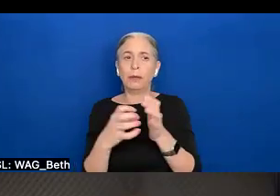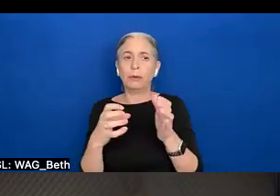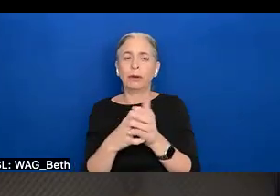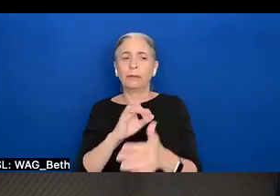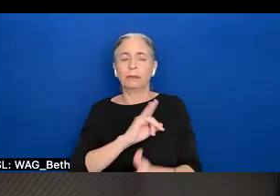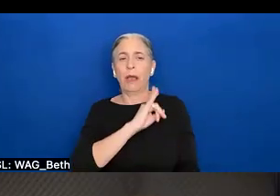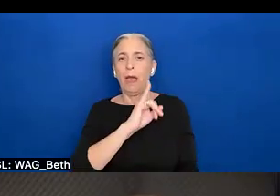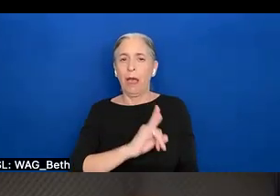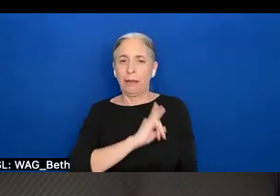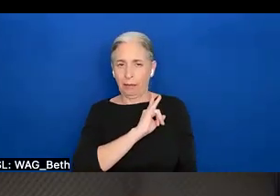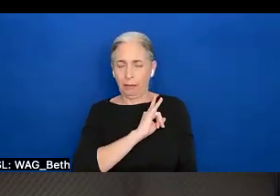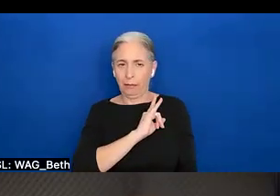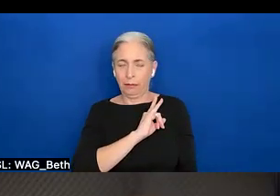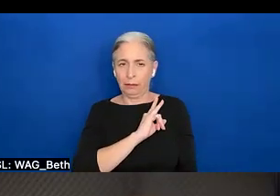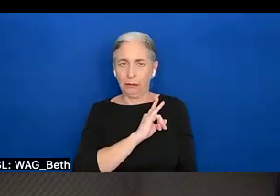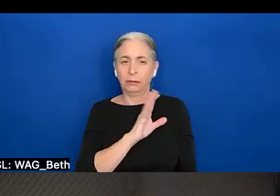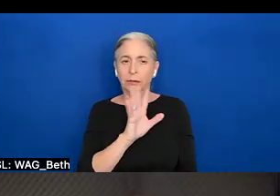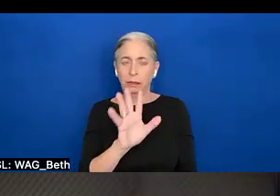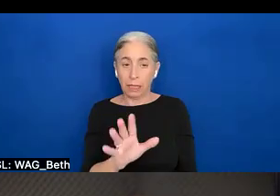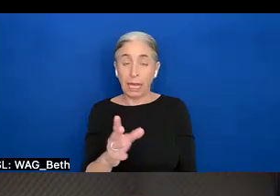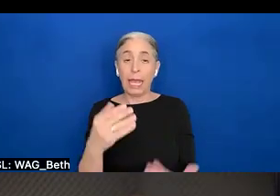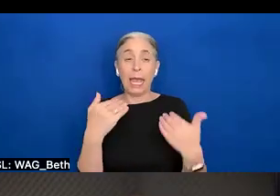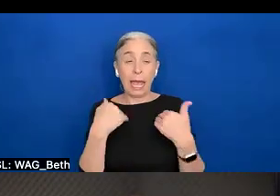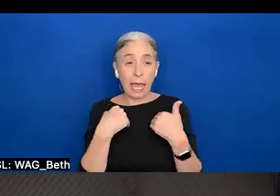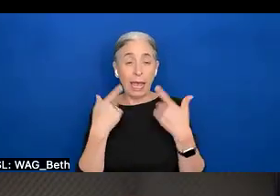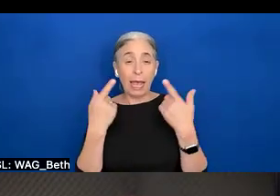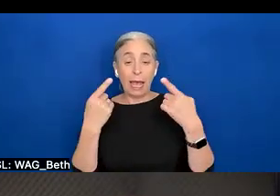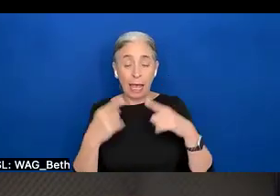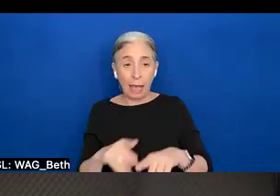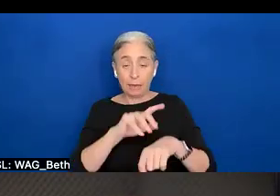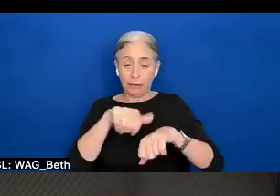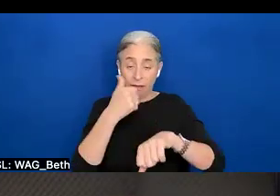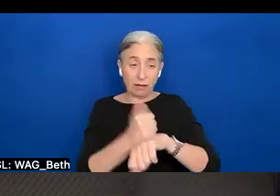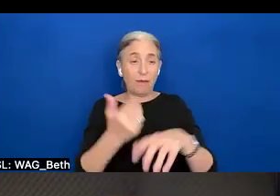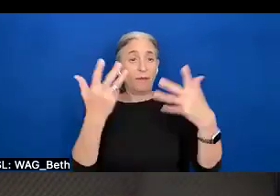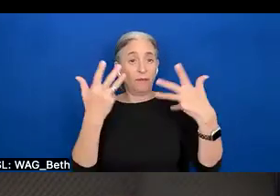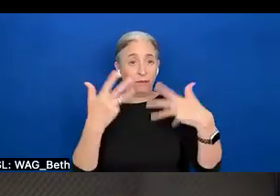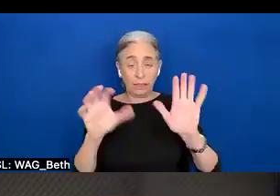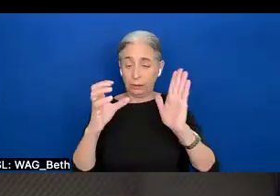Once the paragraph are well set up, you can organize